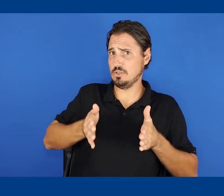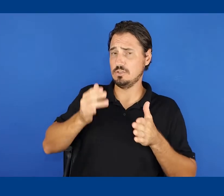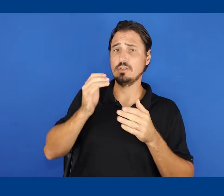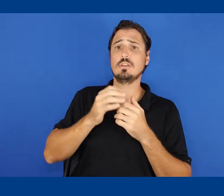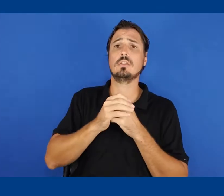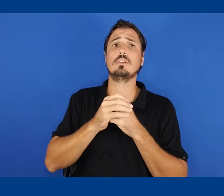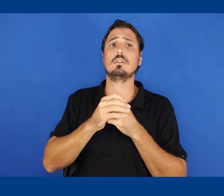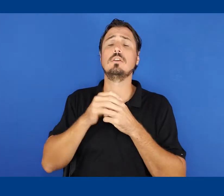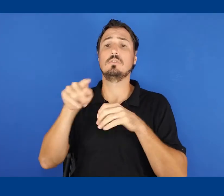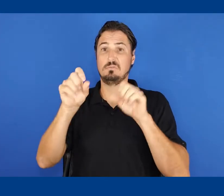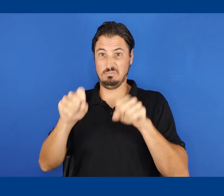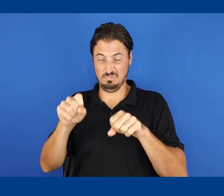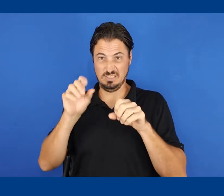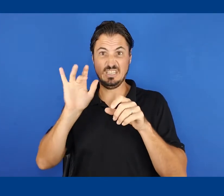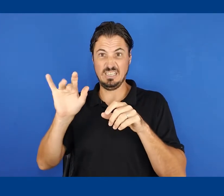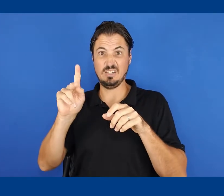the Post-Travel Testing buttons.